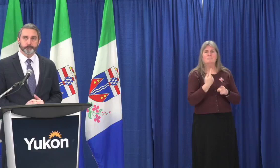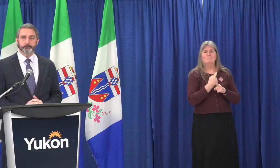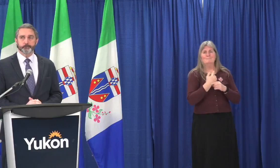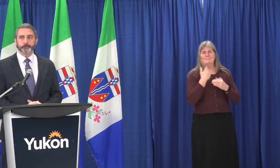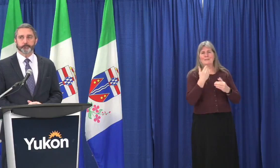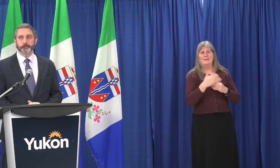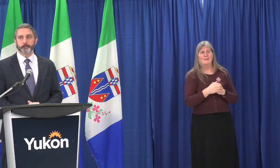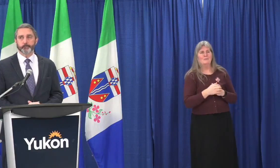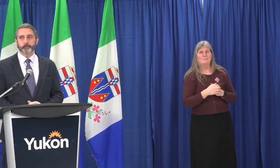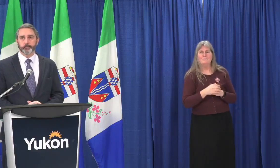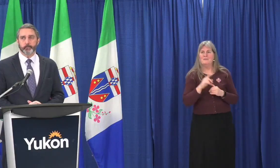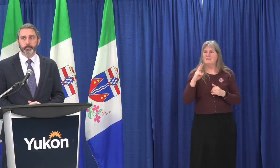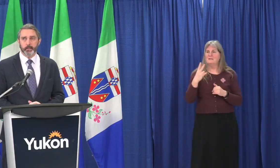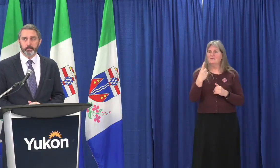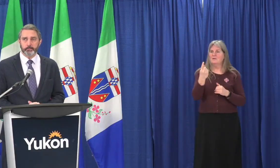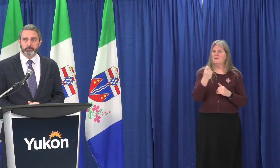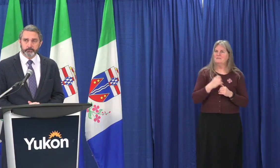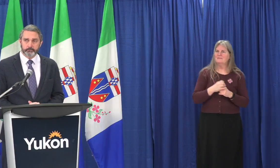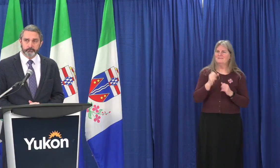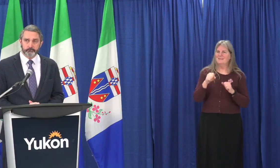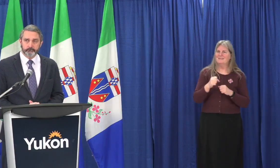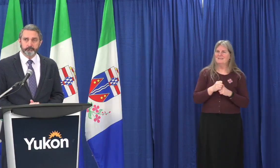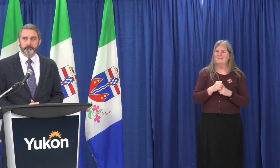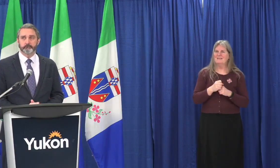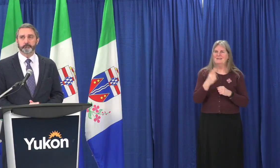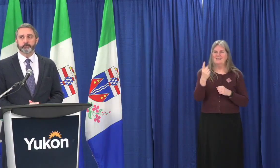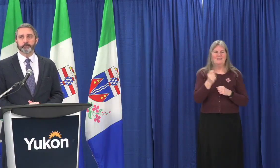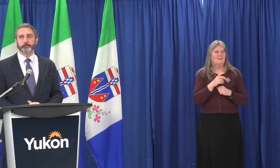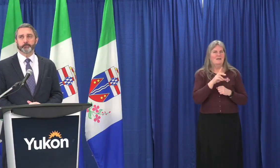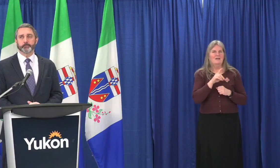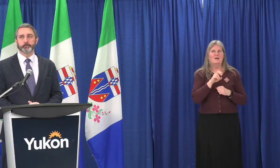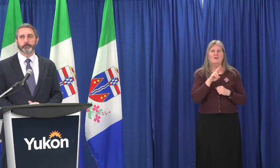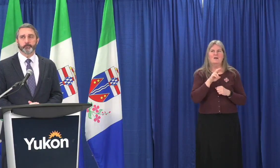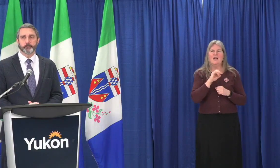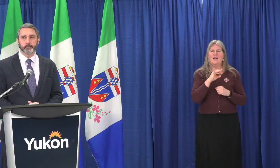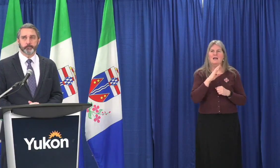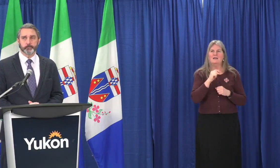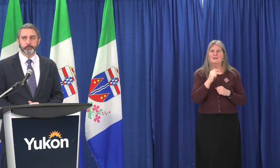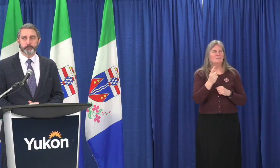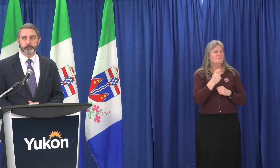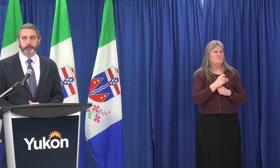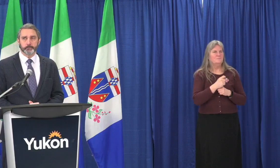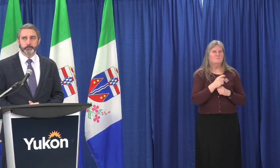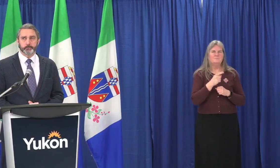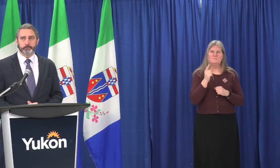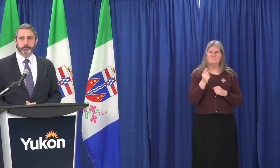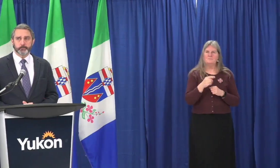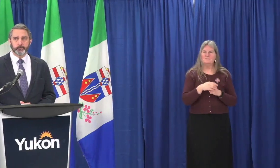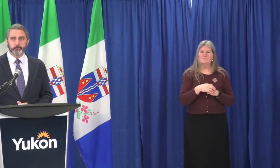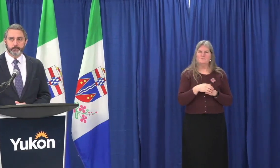You have a second question, Haley? I do, yeah. Second question for Dr. Elliott, you just, shared a slideshow there